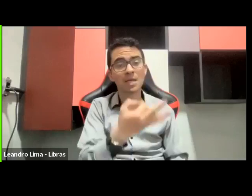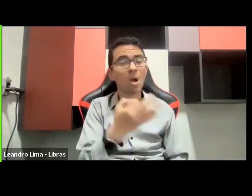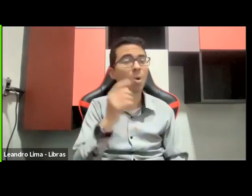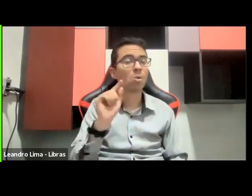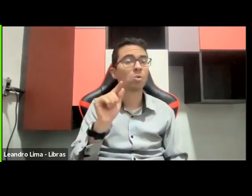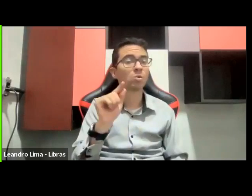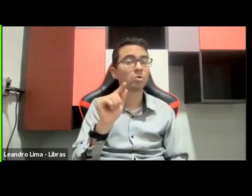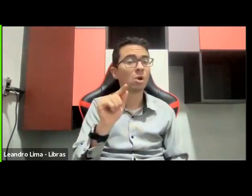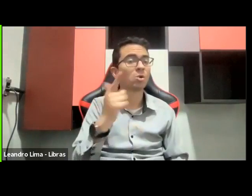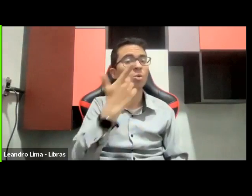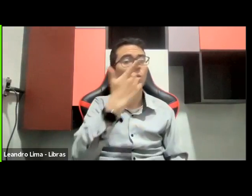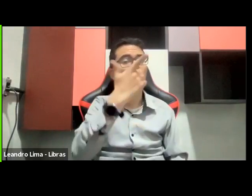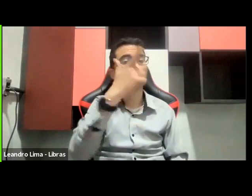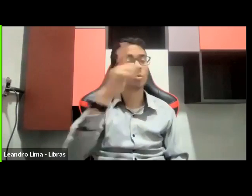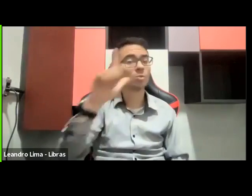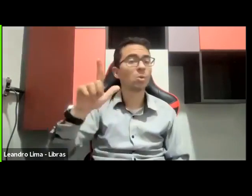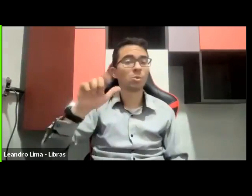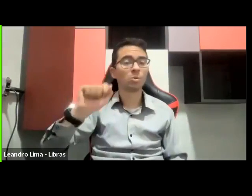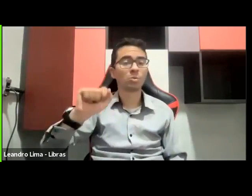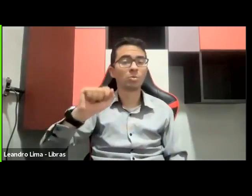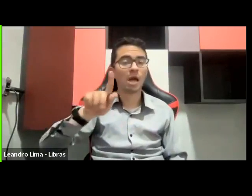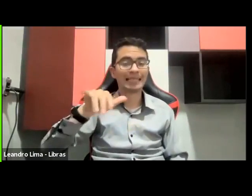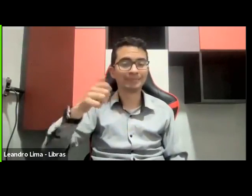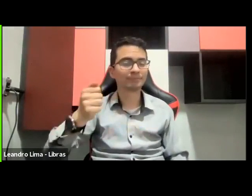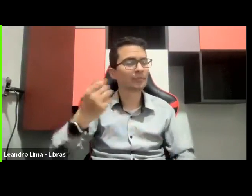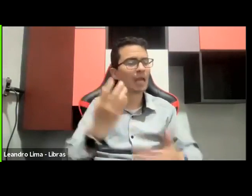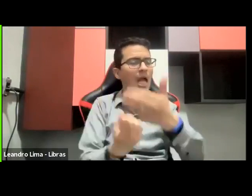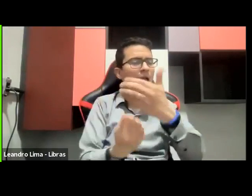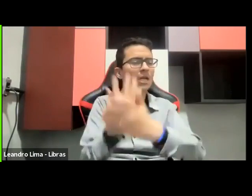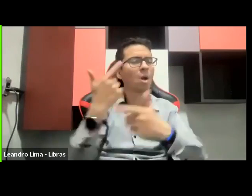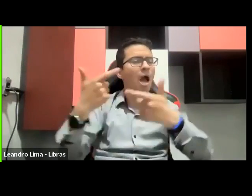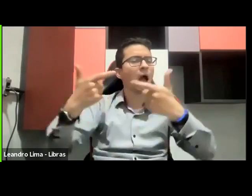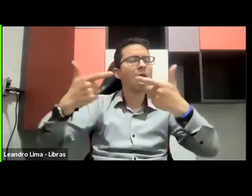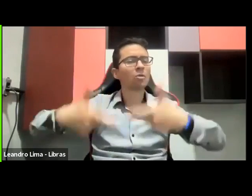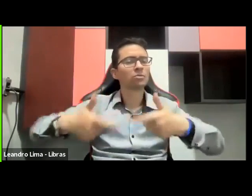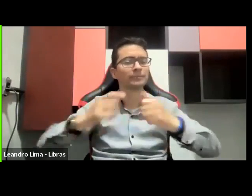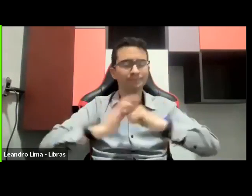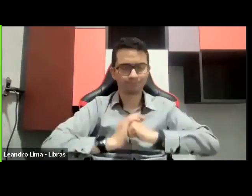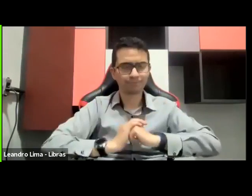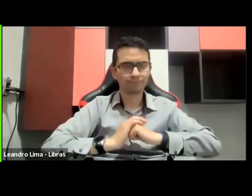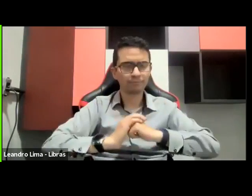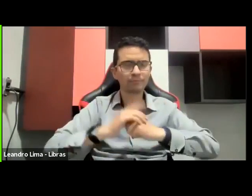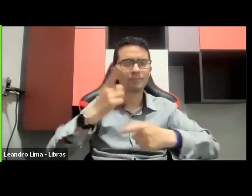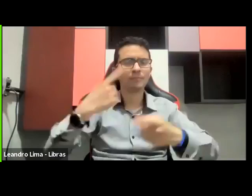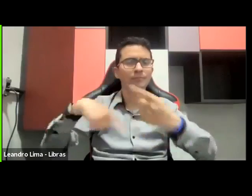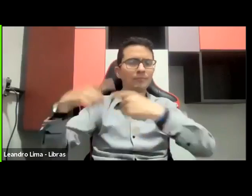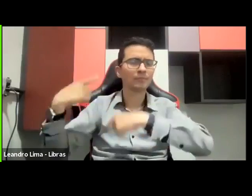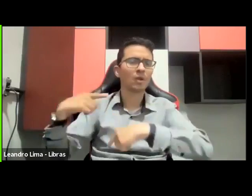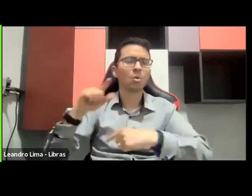emerged to me emerged to me DVD emerged to me DVDs. n this week